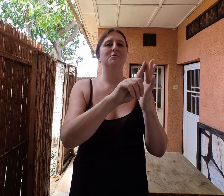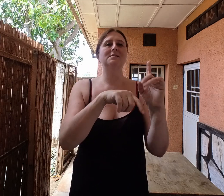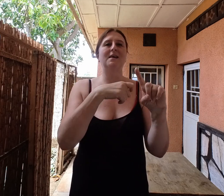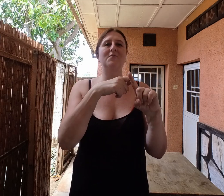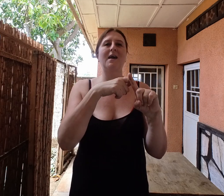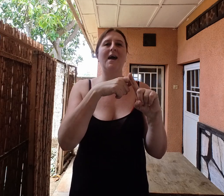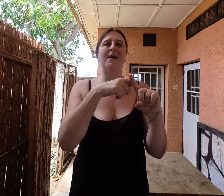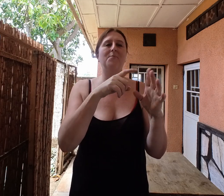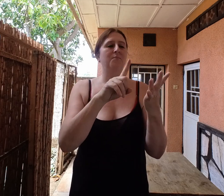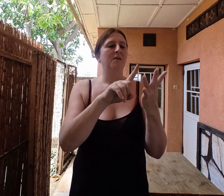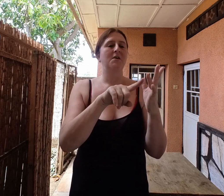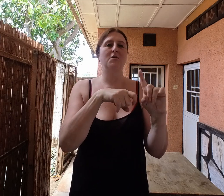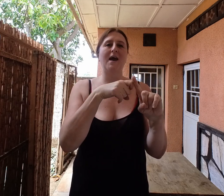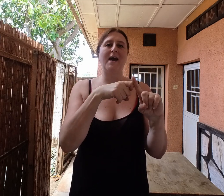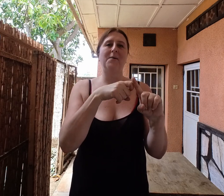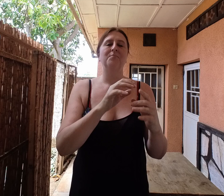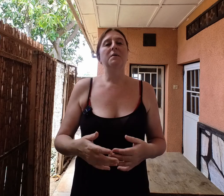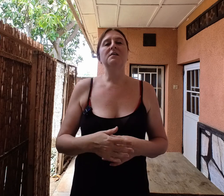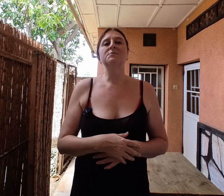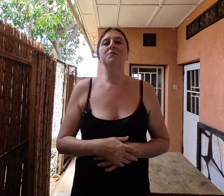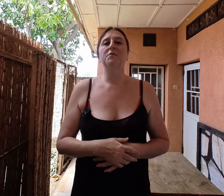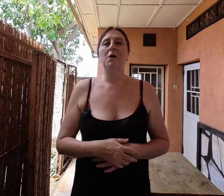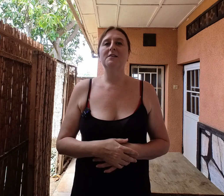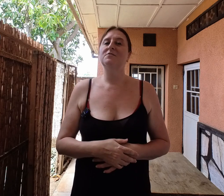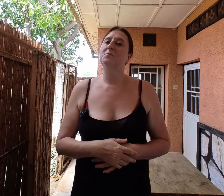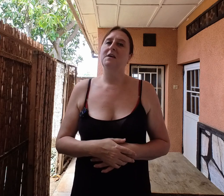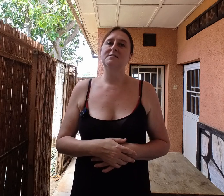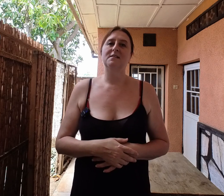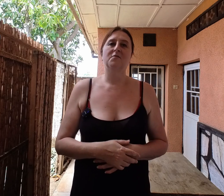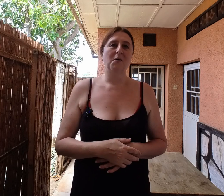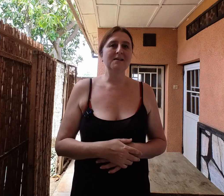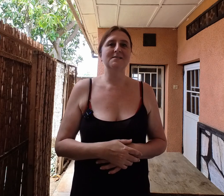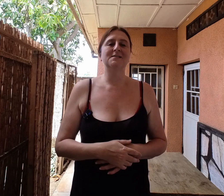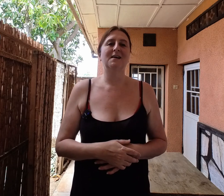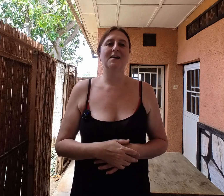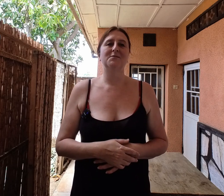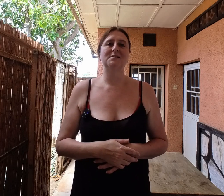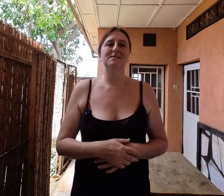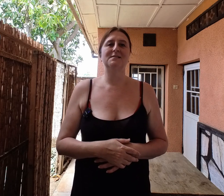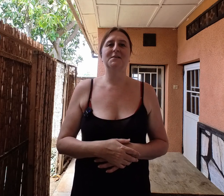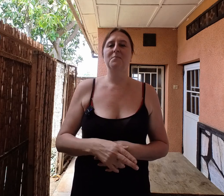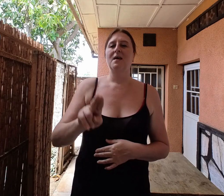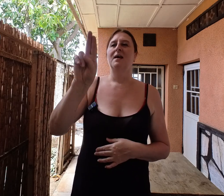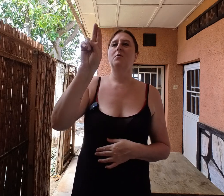I would say UK. UK. But because we're in Rwanda, and we're using the Rwandan Sign Language system,